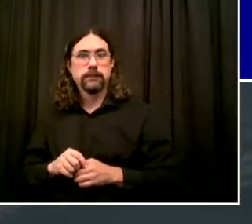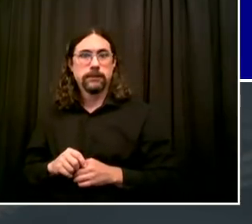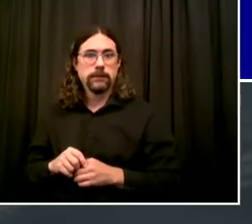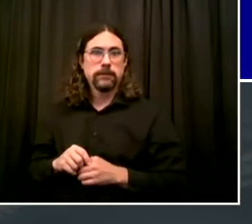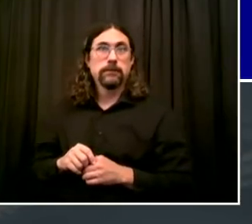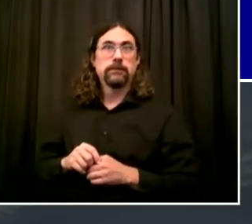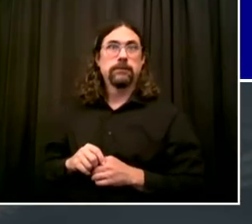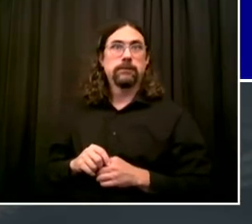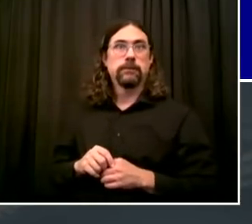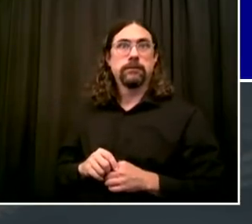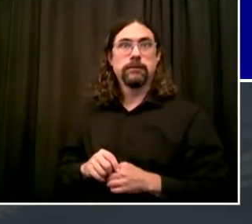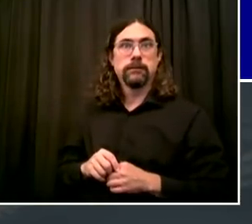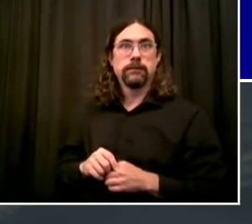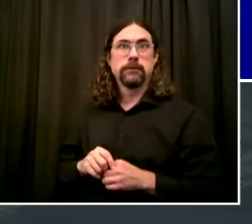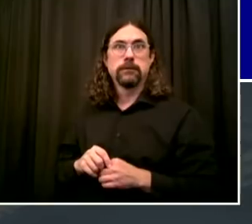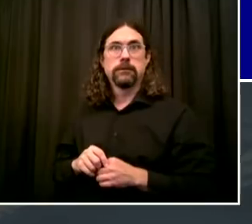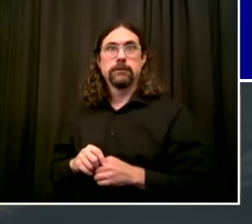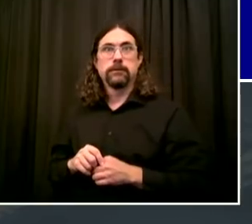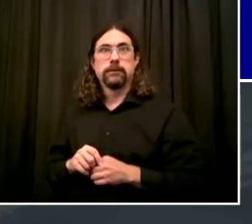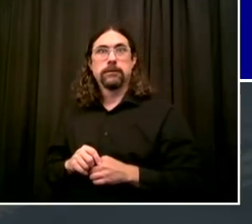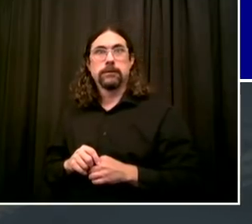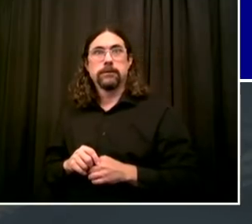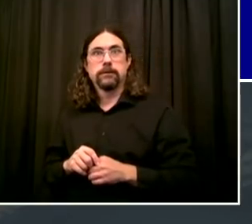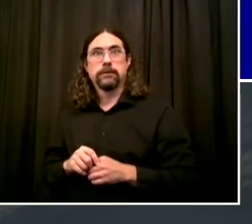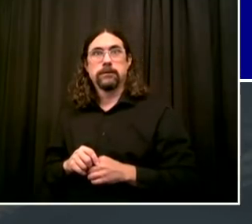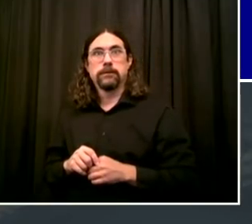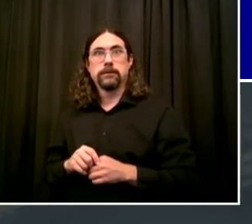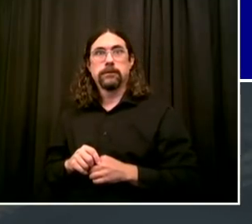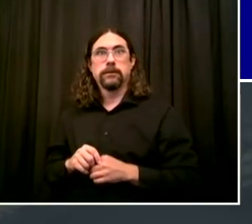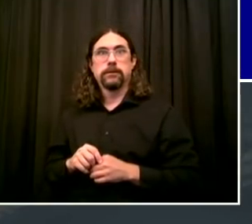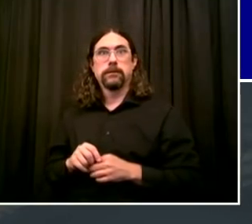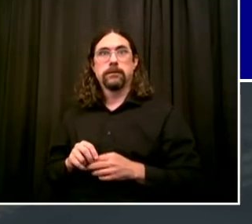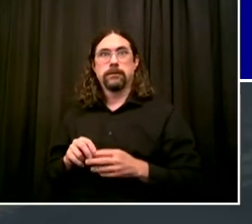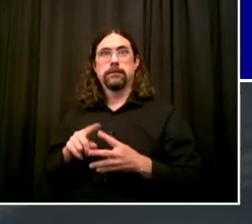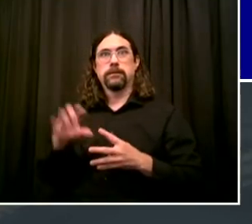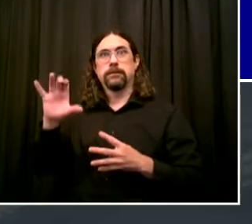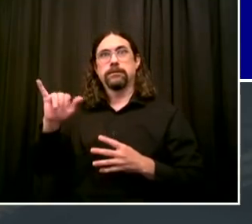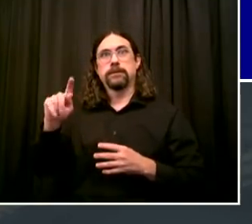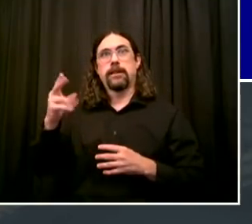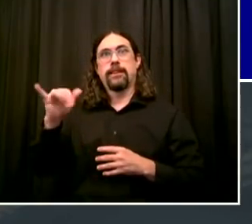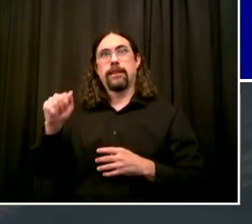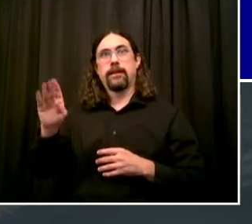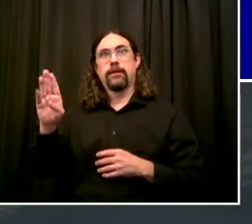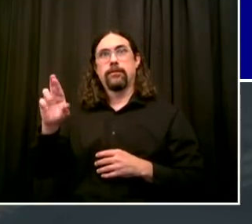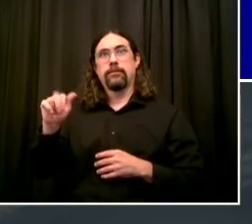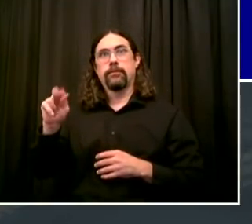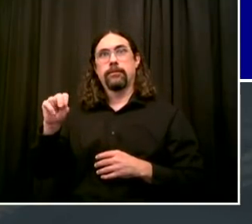ONCE AND FOR ALL. SO FOR MEMBERS, THEY WILL HAVE THE PFISTER IMPORT OF CORRECTIONS RICHARDS, THE COMMISSIONER OF CORRECTIONS